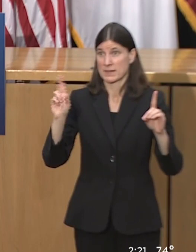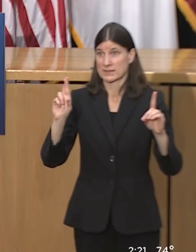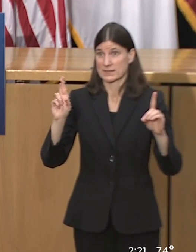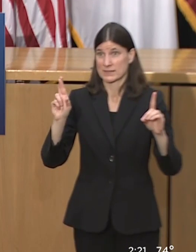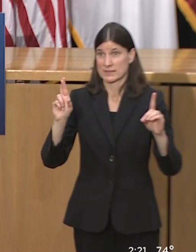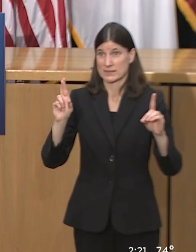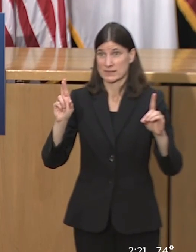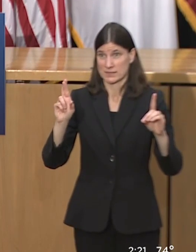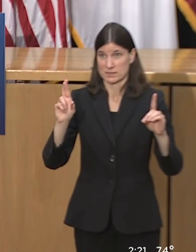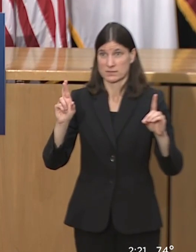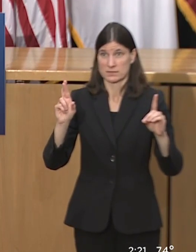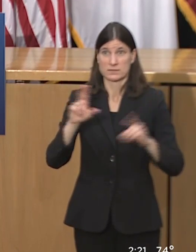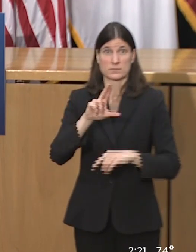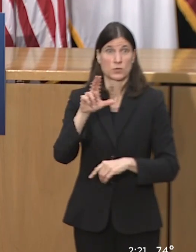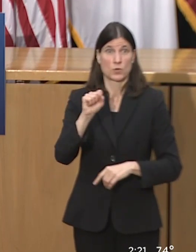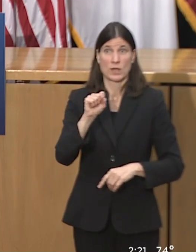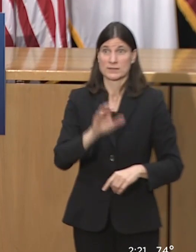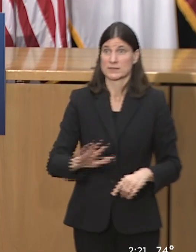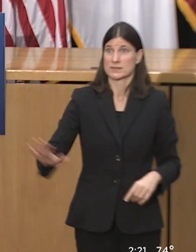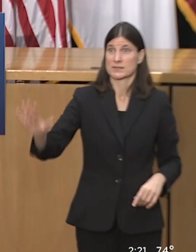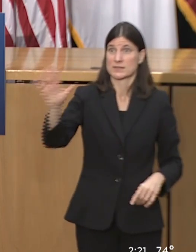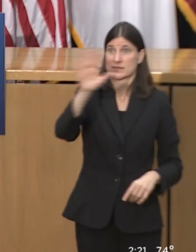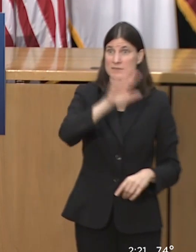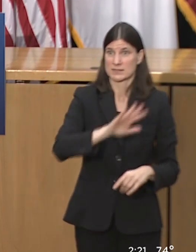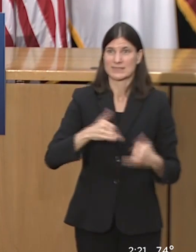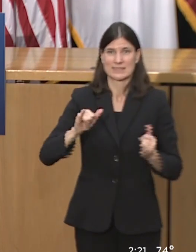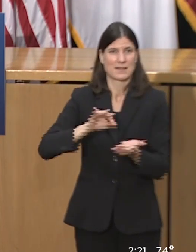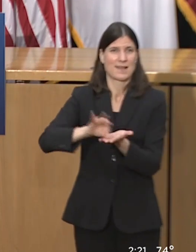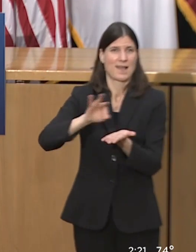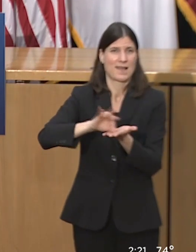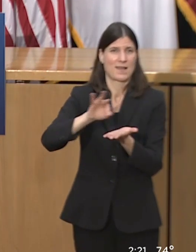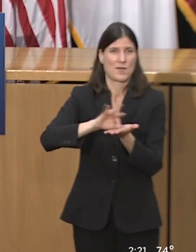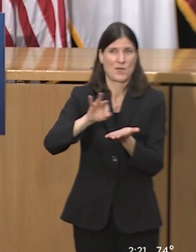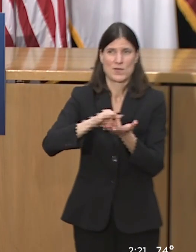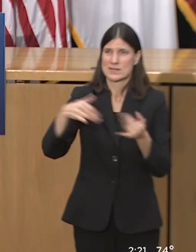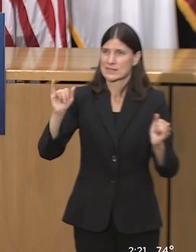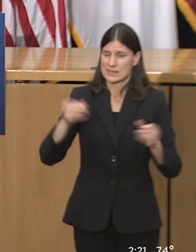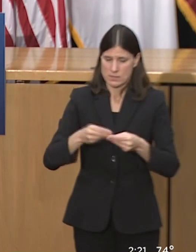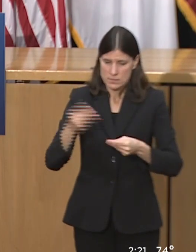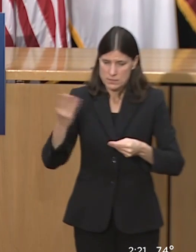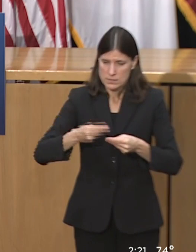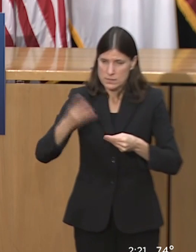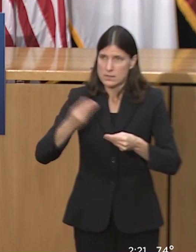FIRST OF ALL, RIGHT NOW, YOU HAVE DEMOCRATS AND REPUBLICANS